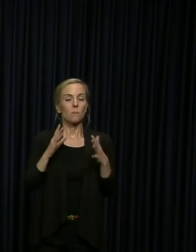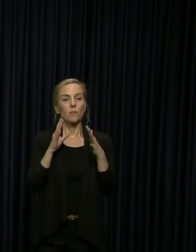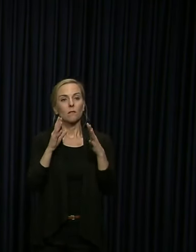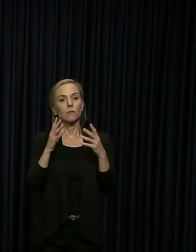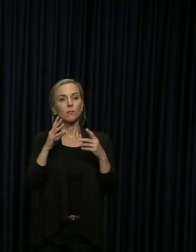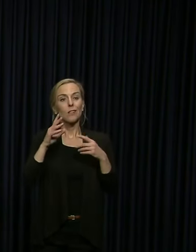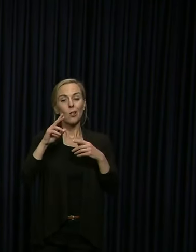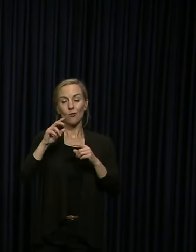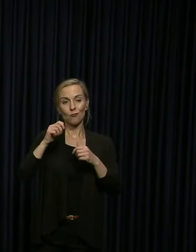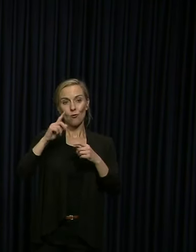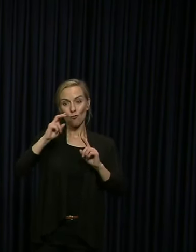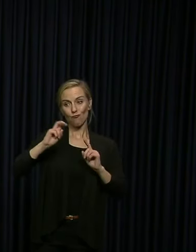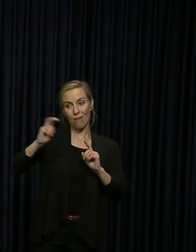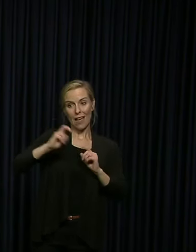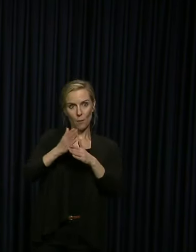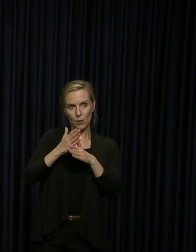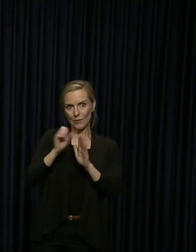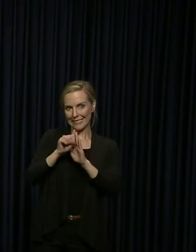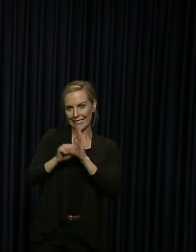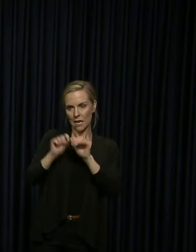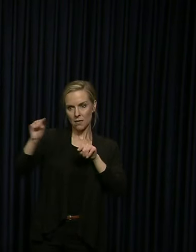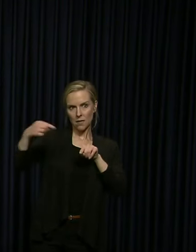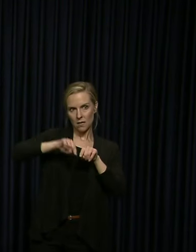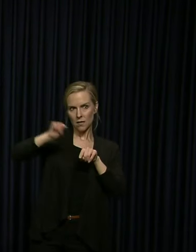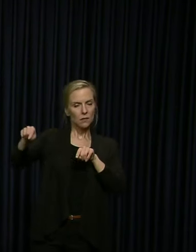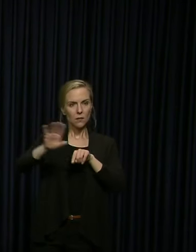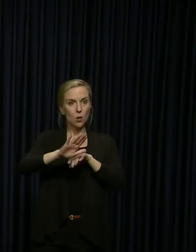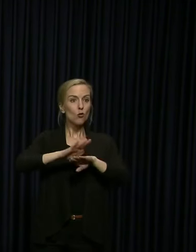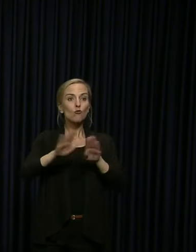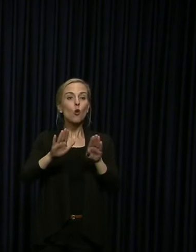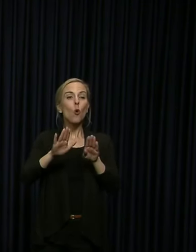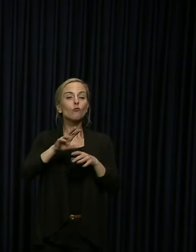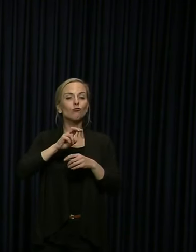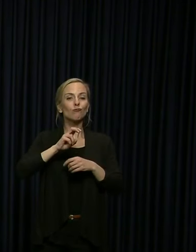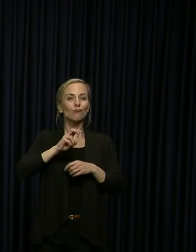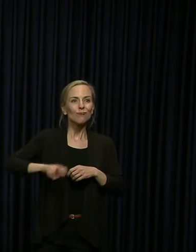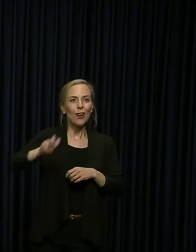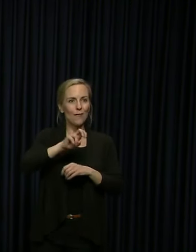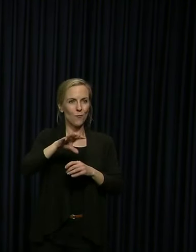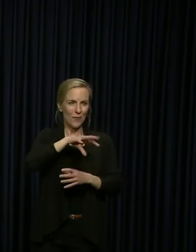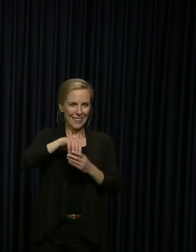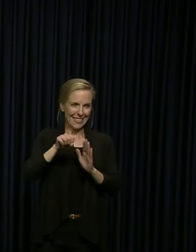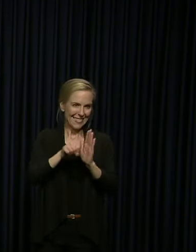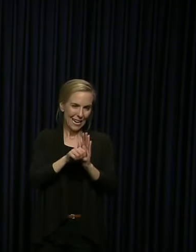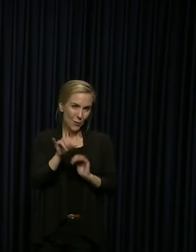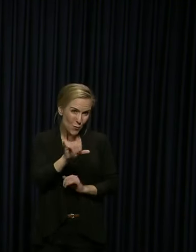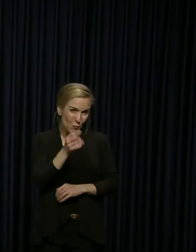IS SO IMPORTANT, AND THAT WILL BE A BIG REASON IF WE CAN KEEP